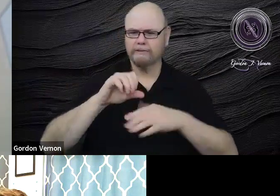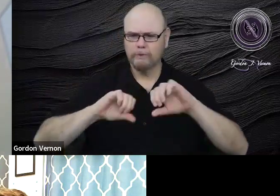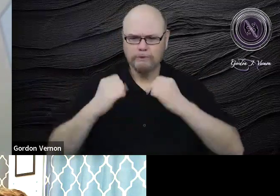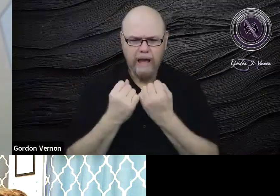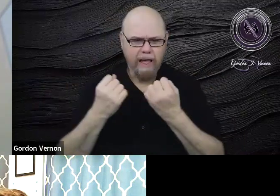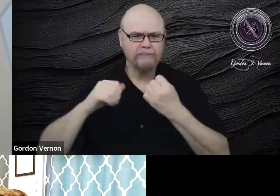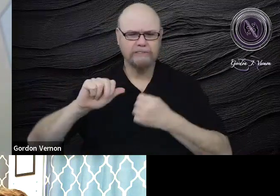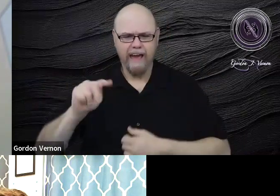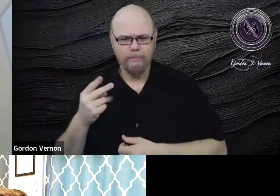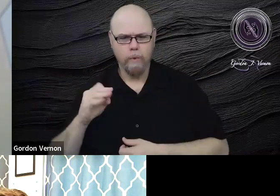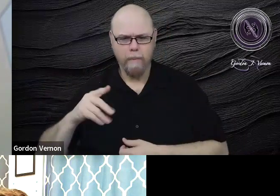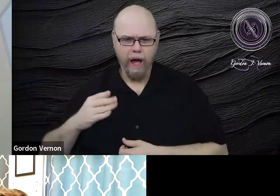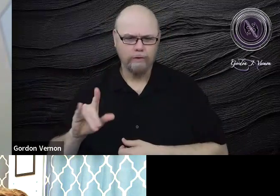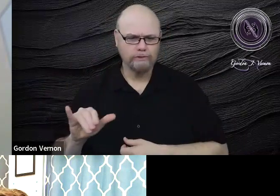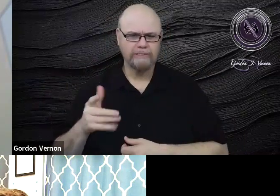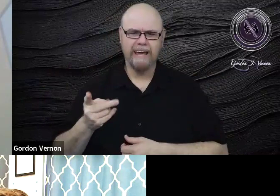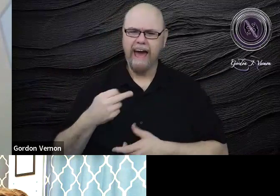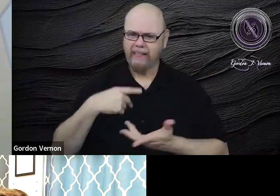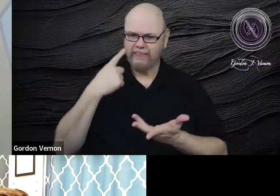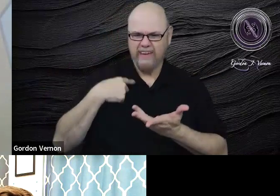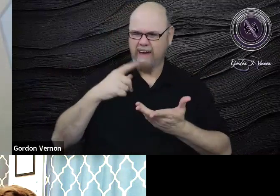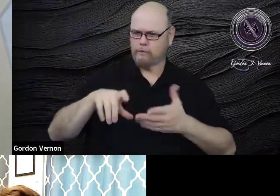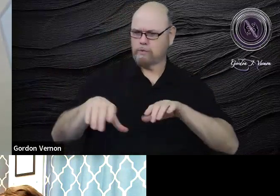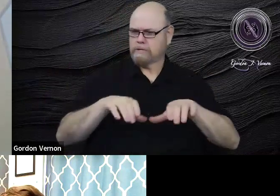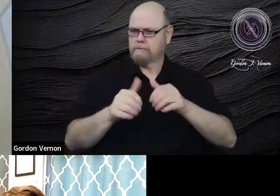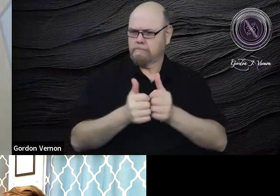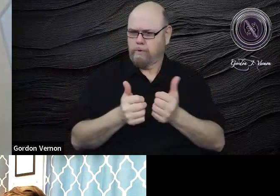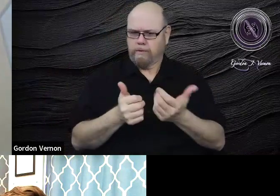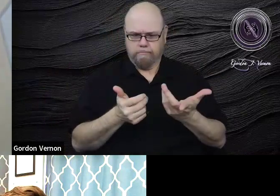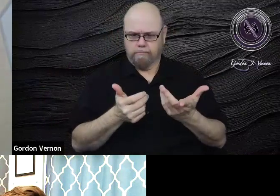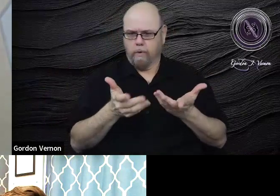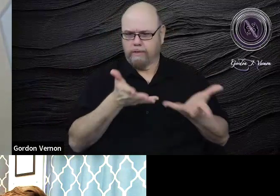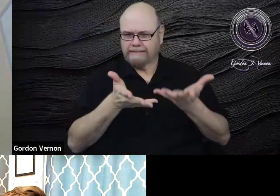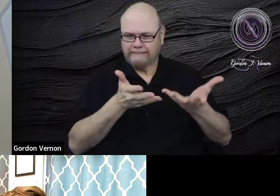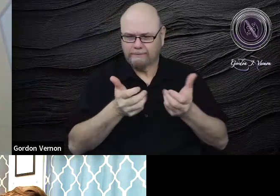So participants perform better if they listen with their right compared to their left ear.